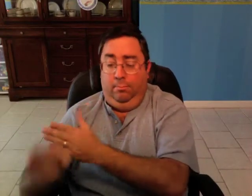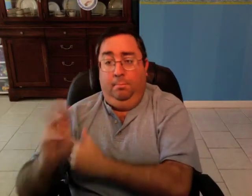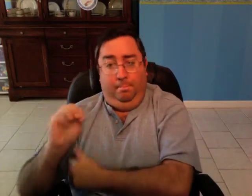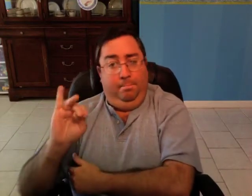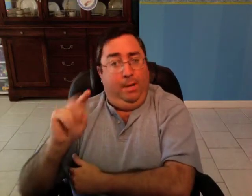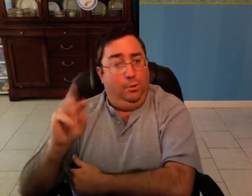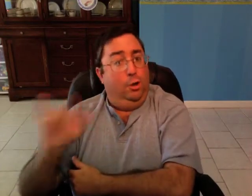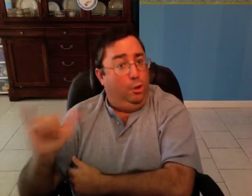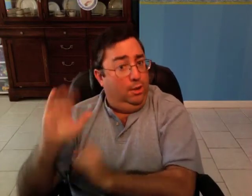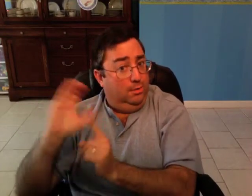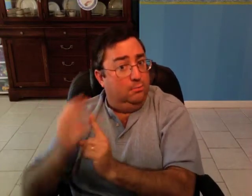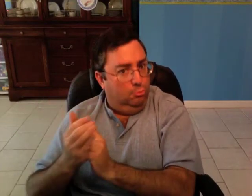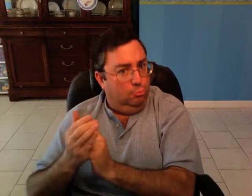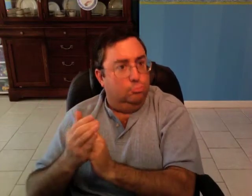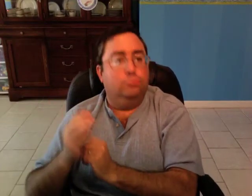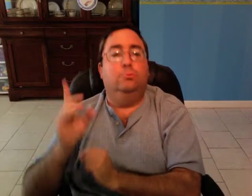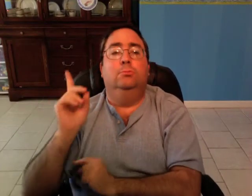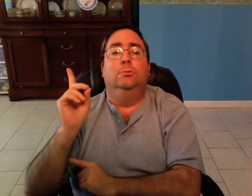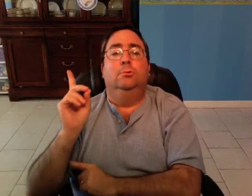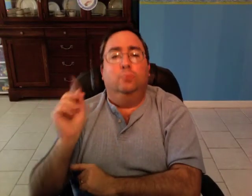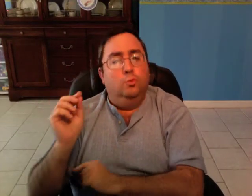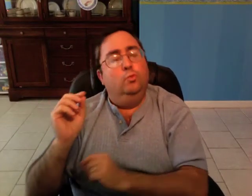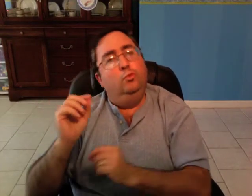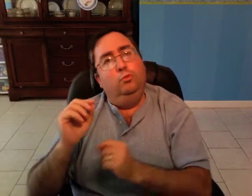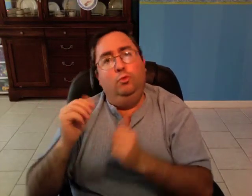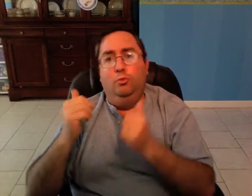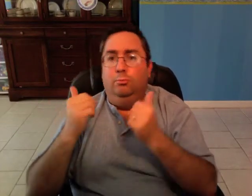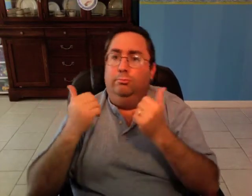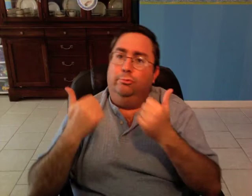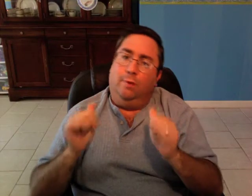Many minority cultures do try to